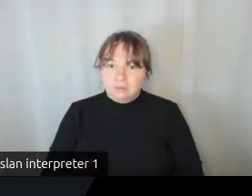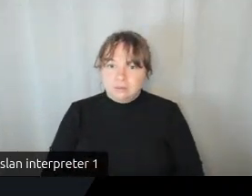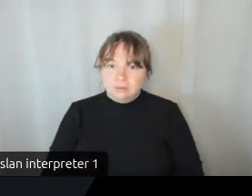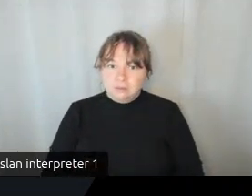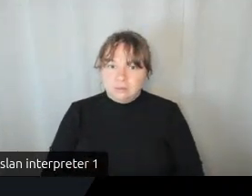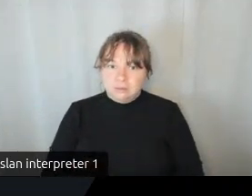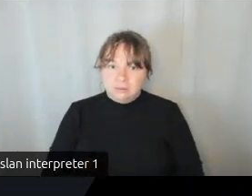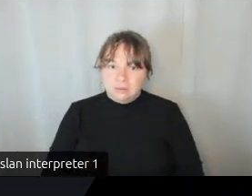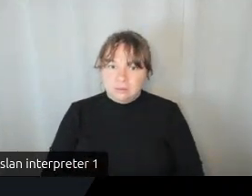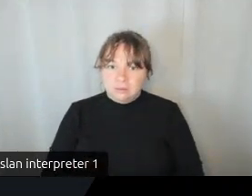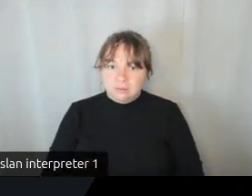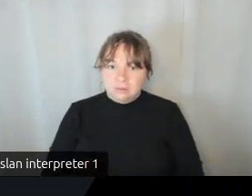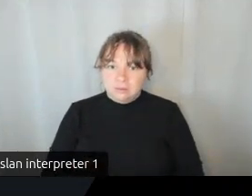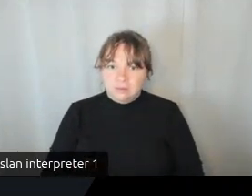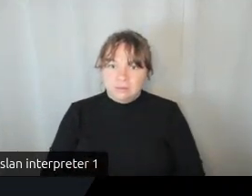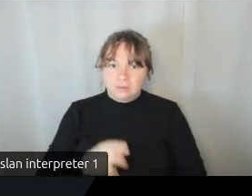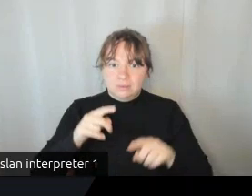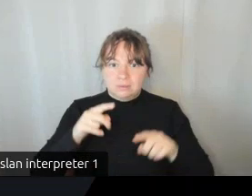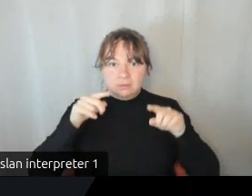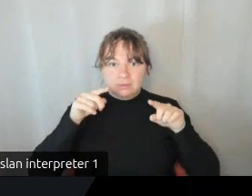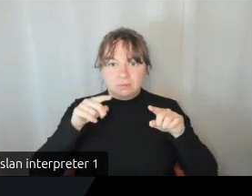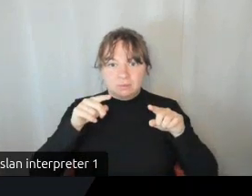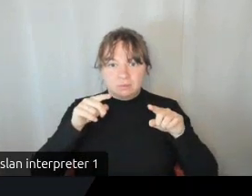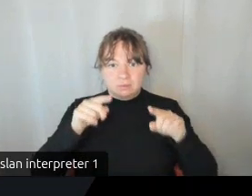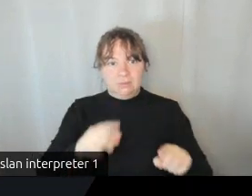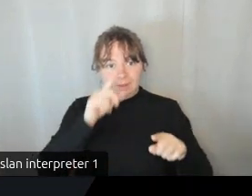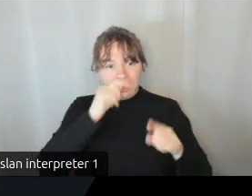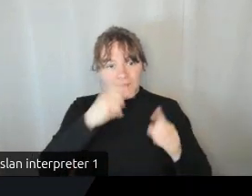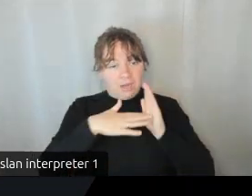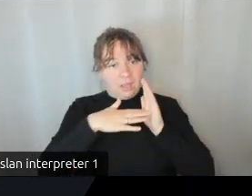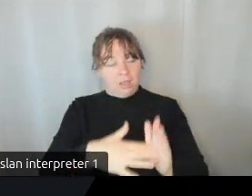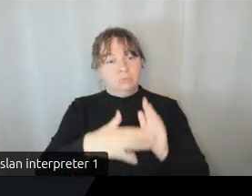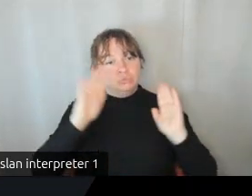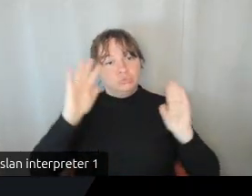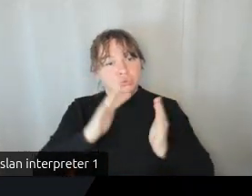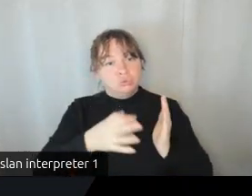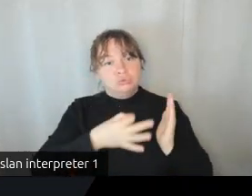keeping a person safe from violence and reduce the risk of future violence whilst holding the person